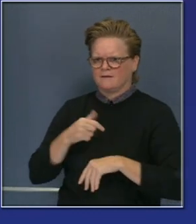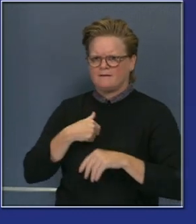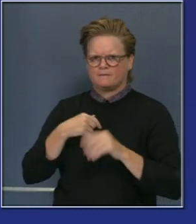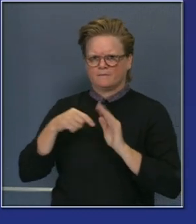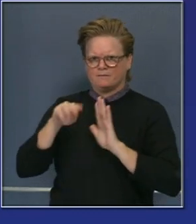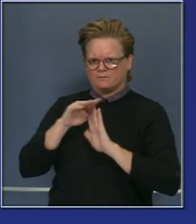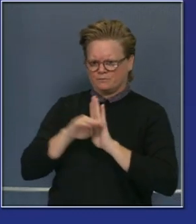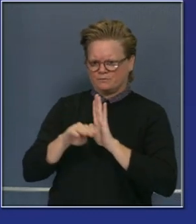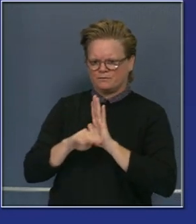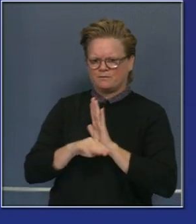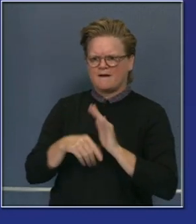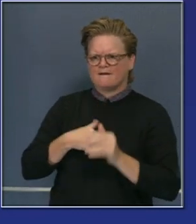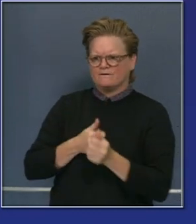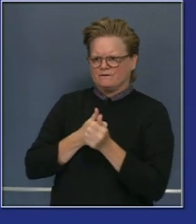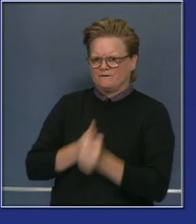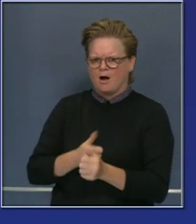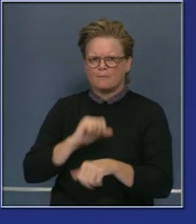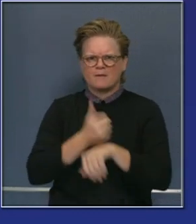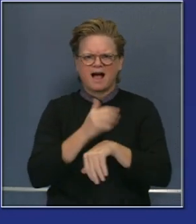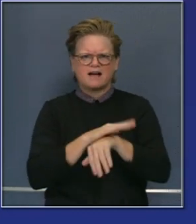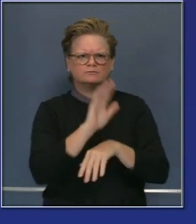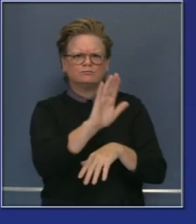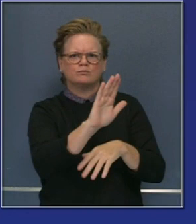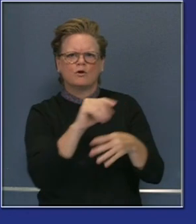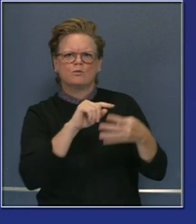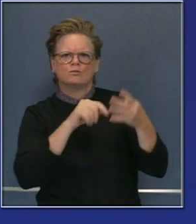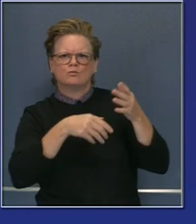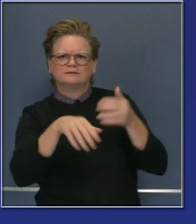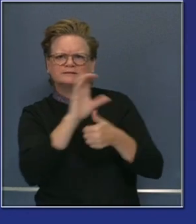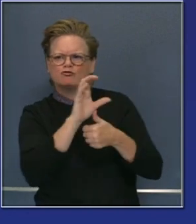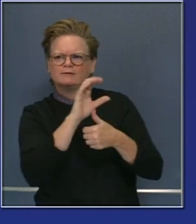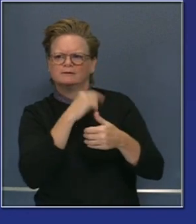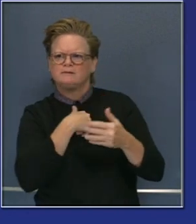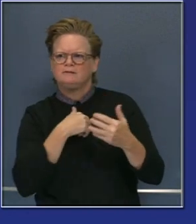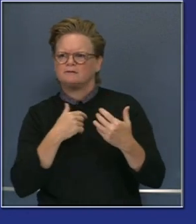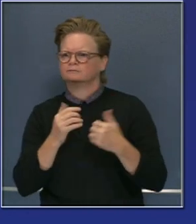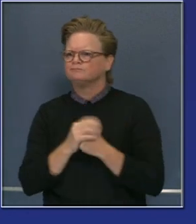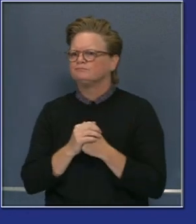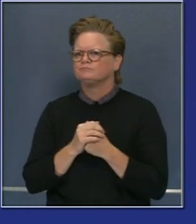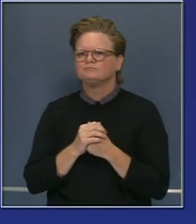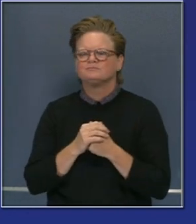COUNTY HEALTH OFFICERS SIGNING OFF WITH COUNTY OFFICIALS ON THEIR ABILITY TO MOVE AND WE